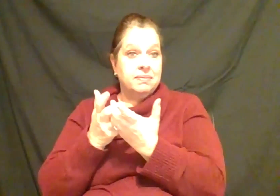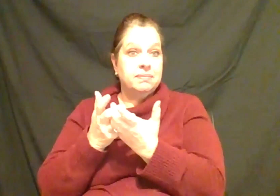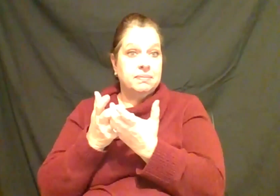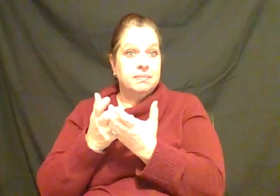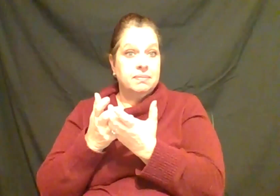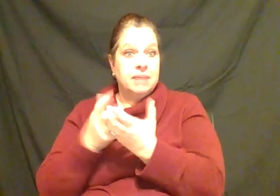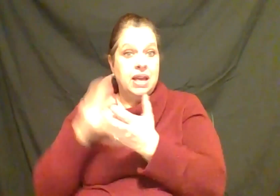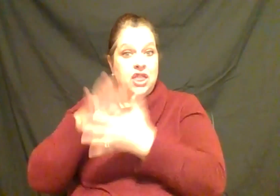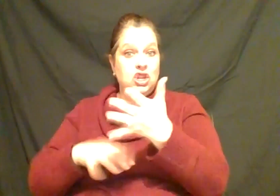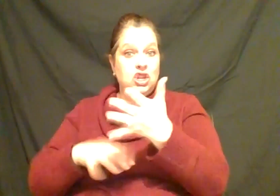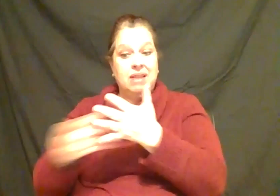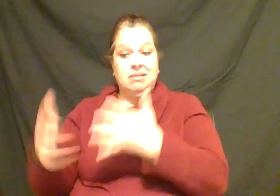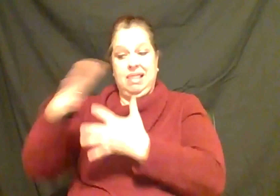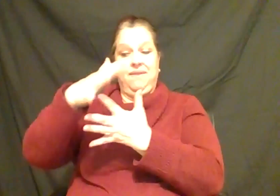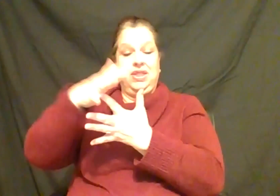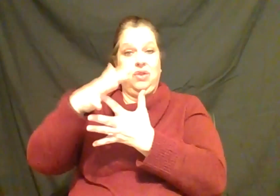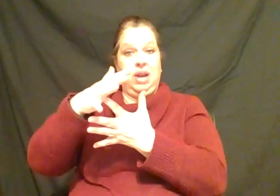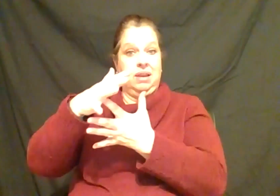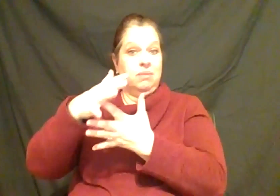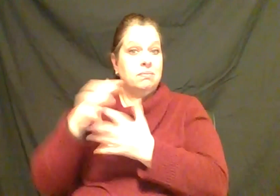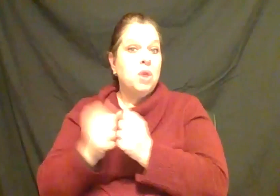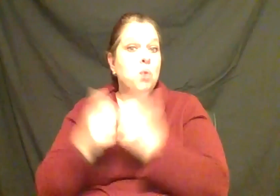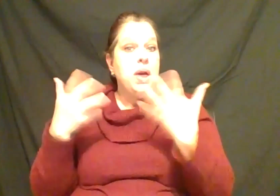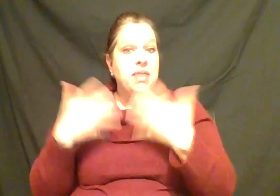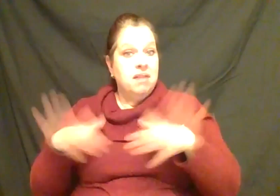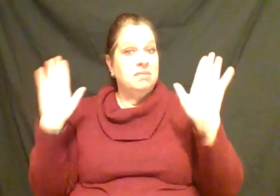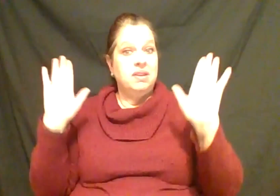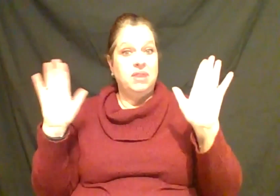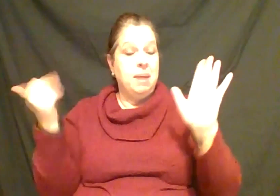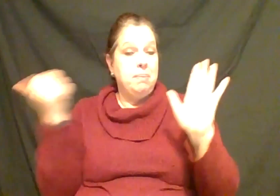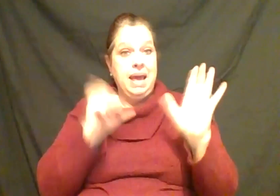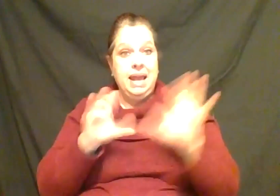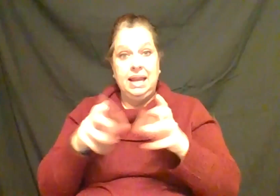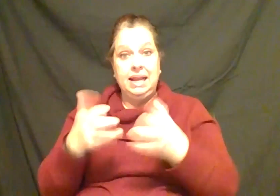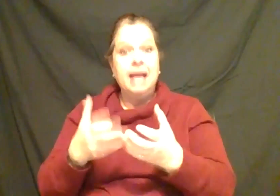11th grader without having to sacrifice any other course and without having to go to summer school